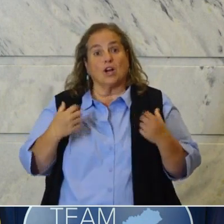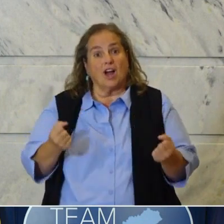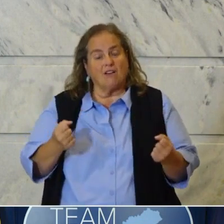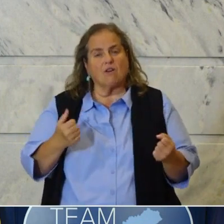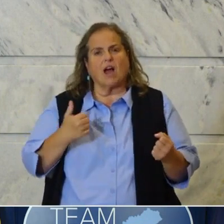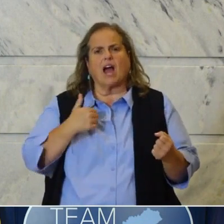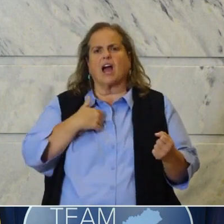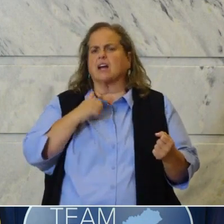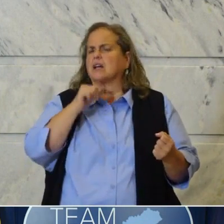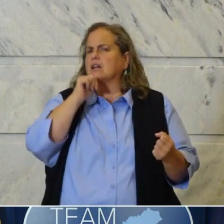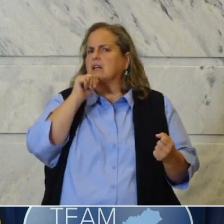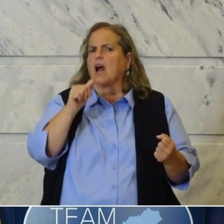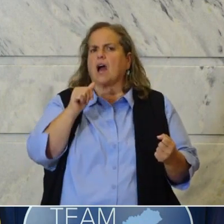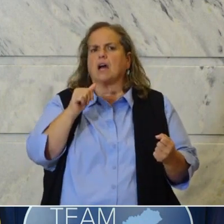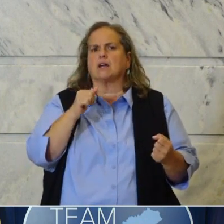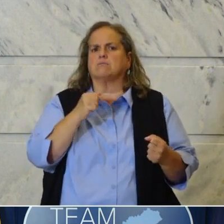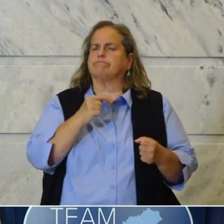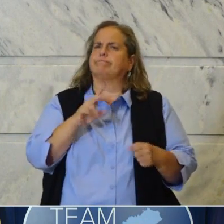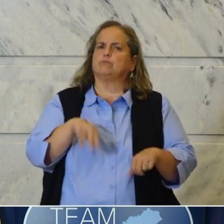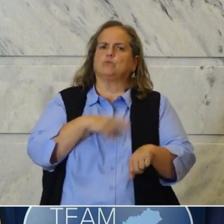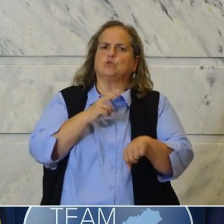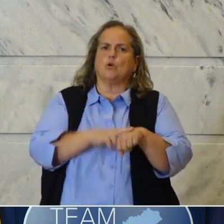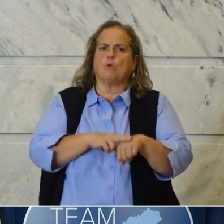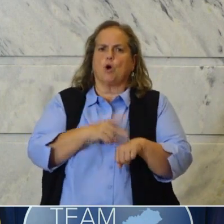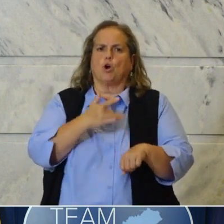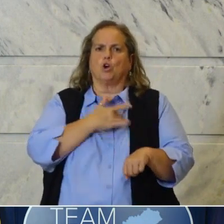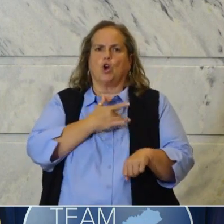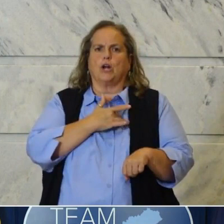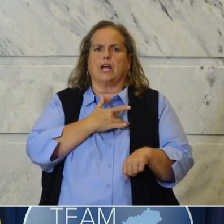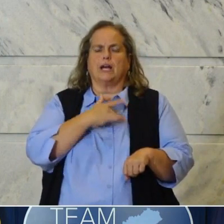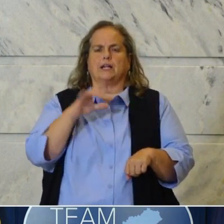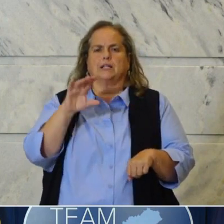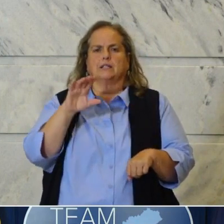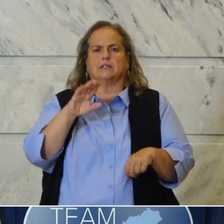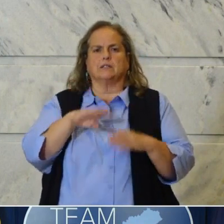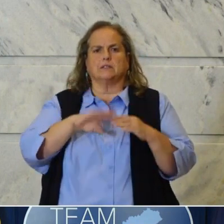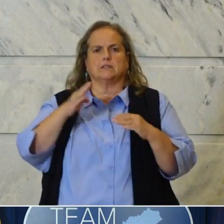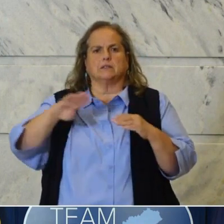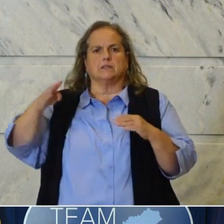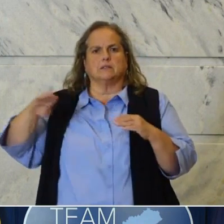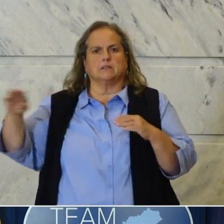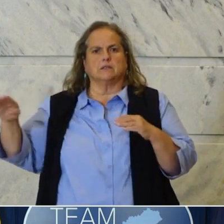cardiac and Mar'ie studies, and 60% of them had signs of myocarditis when they